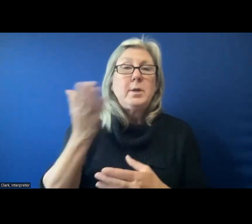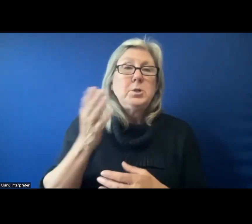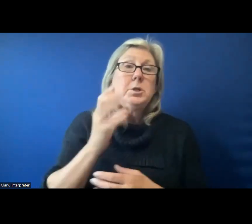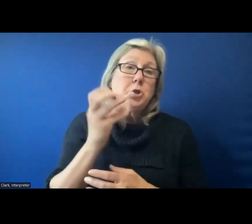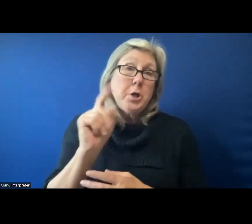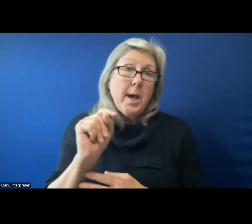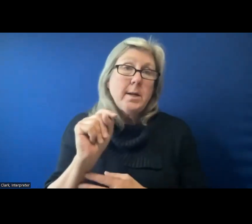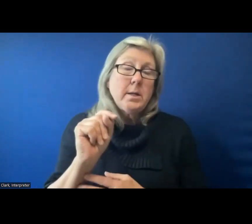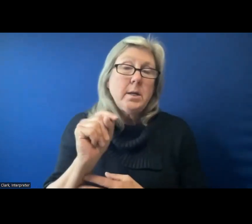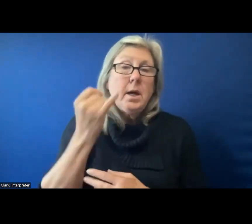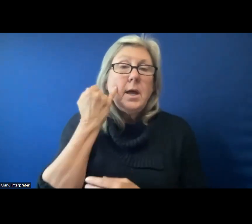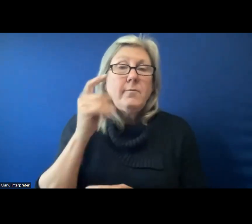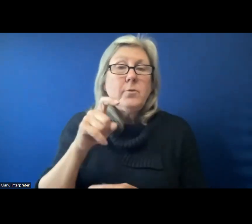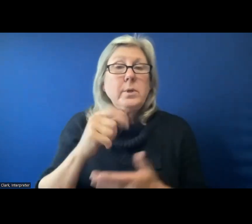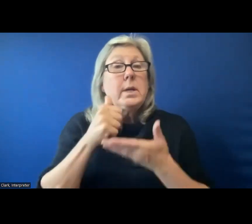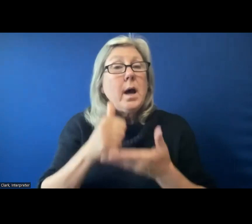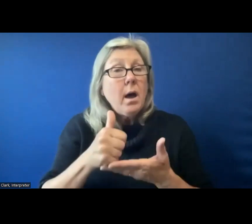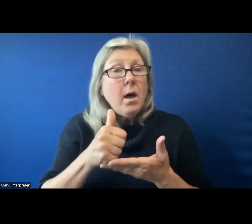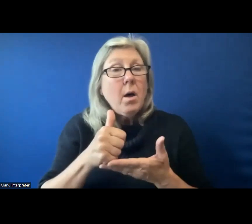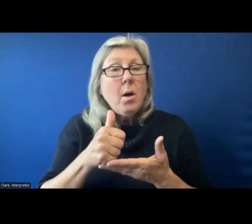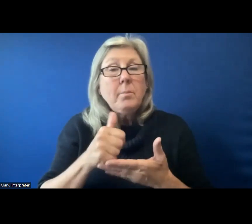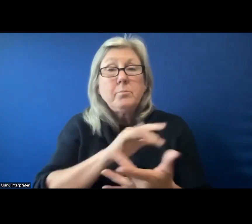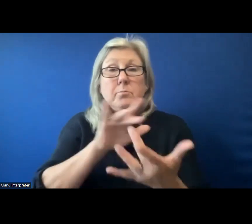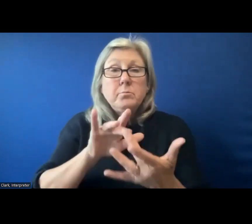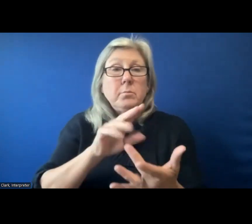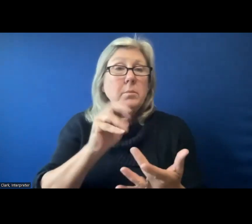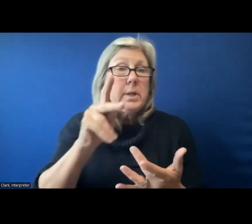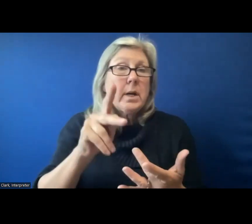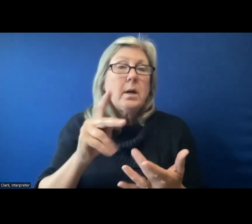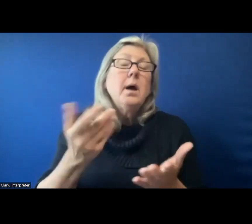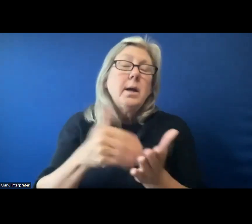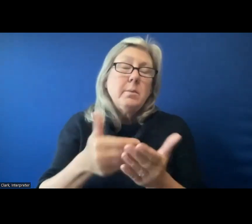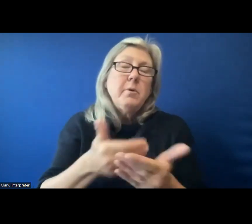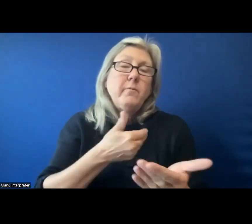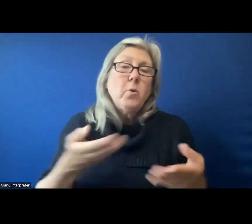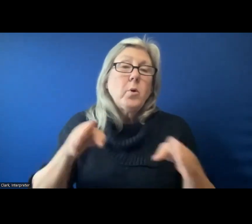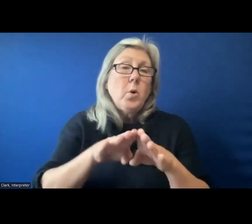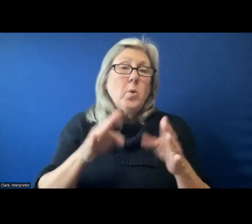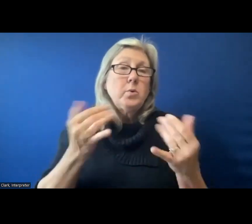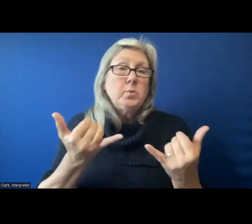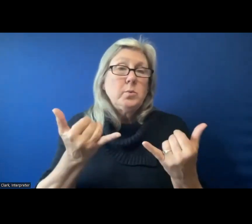And if you need help accessing, Nick, again, before we close today, we'll have an opportunity